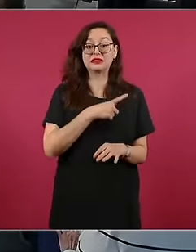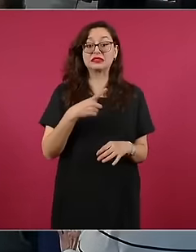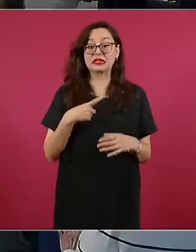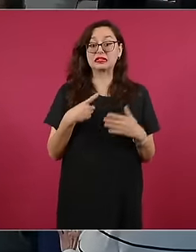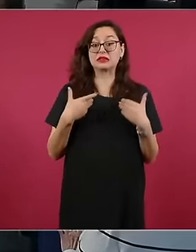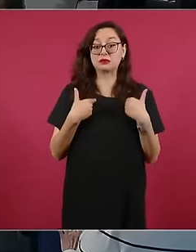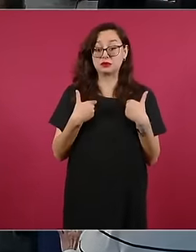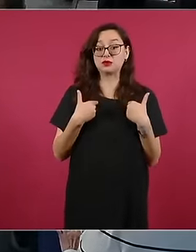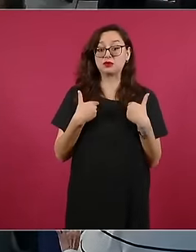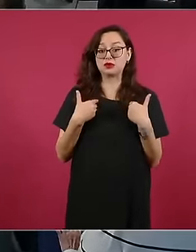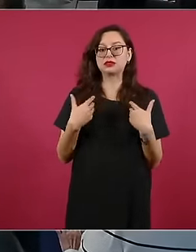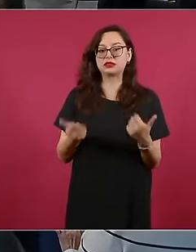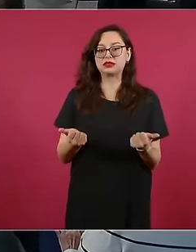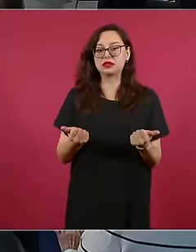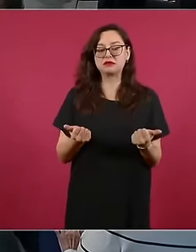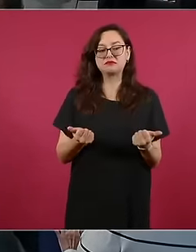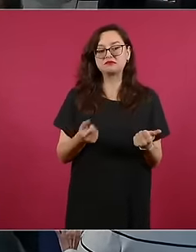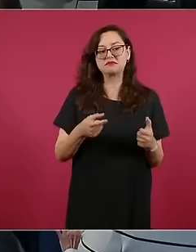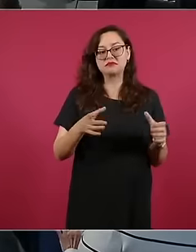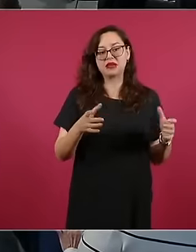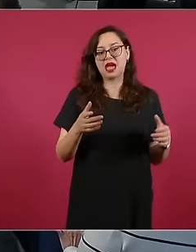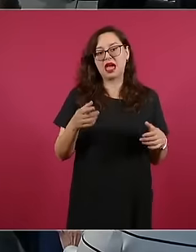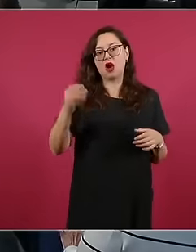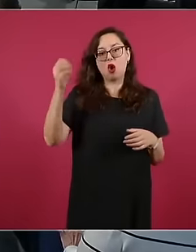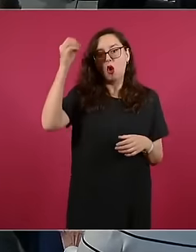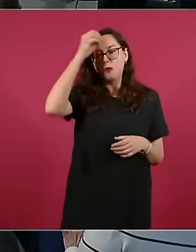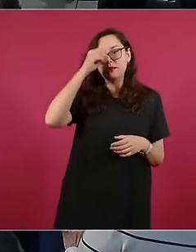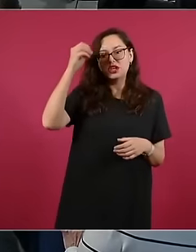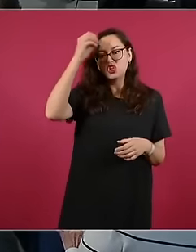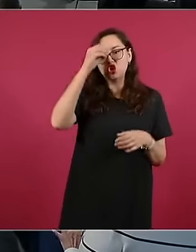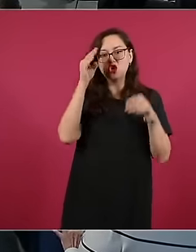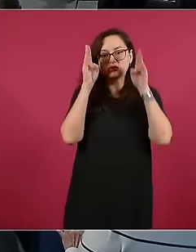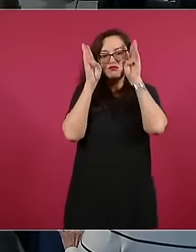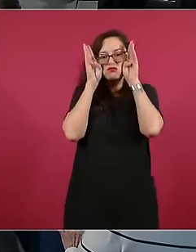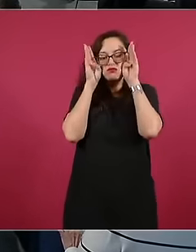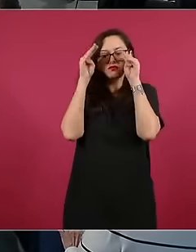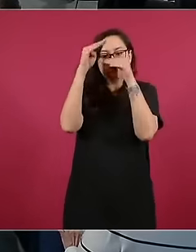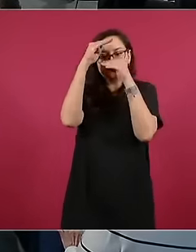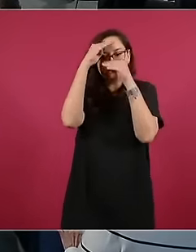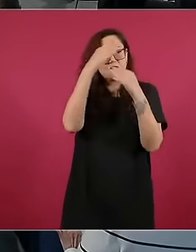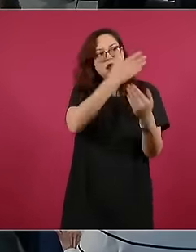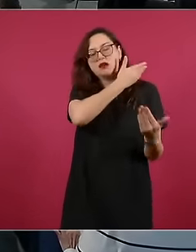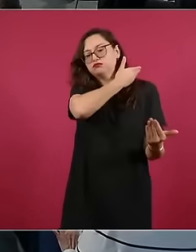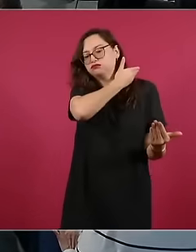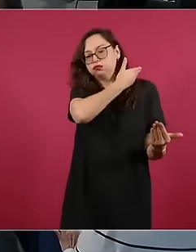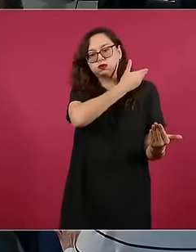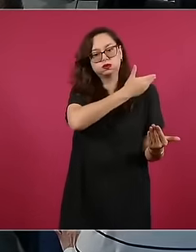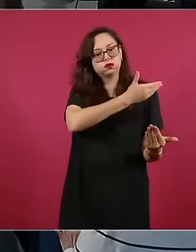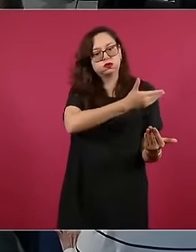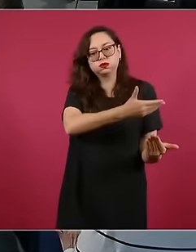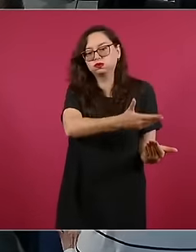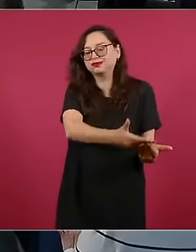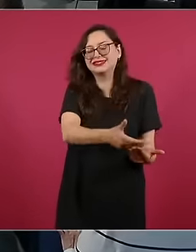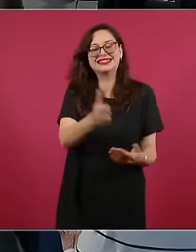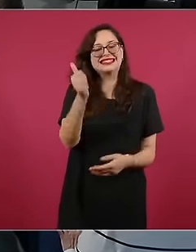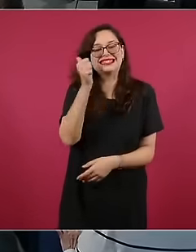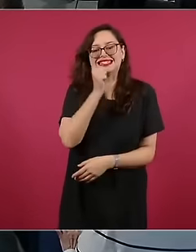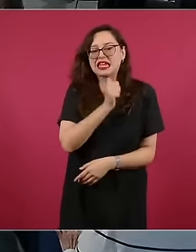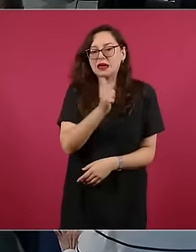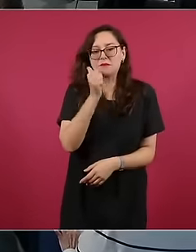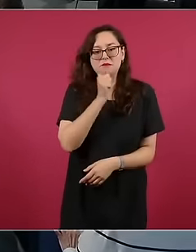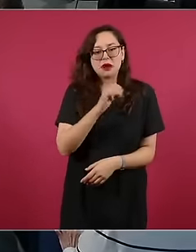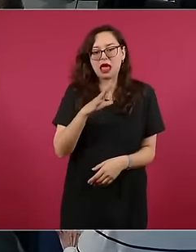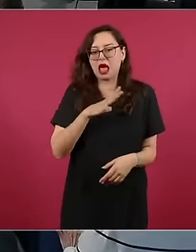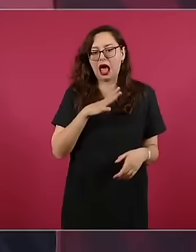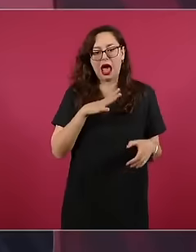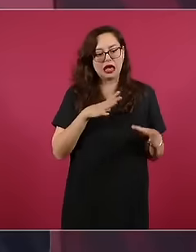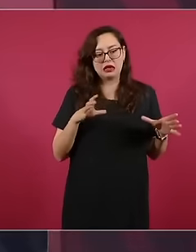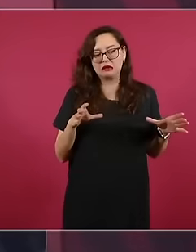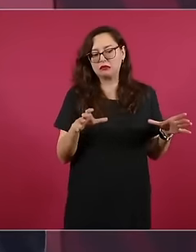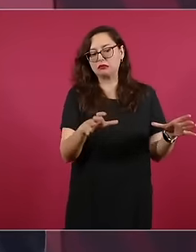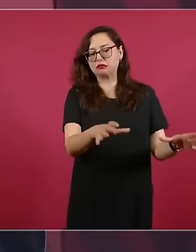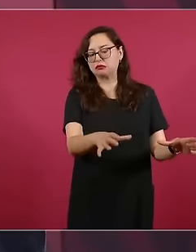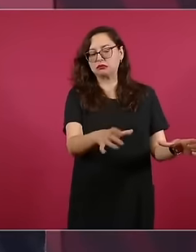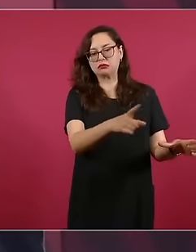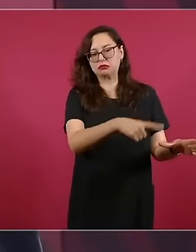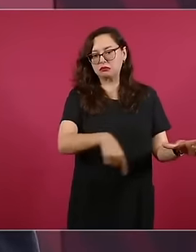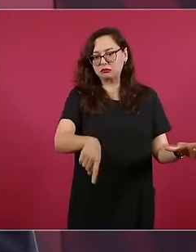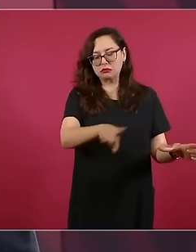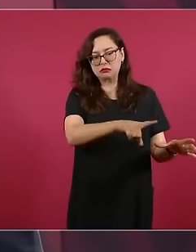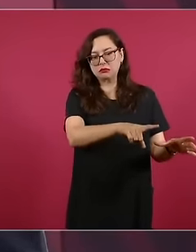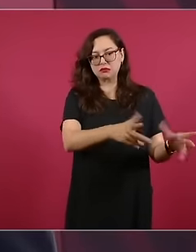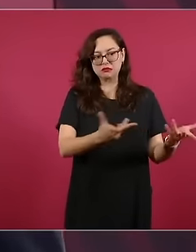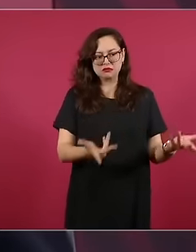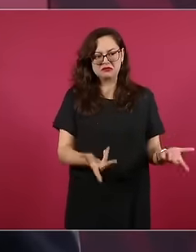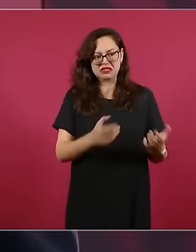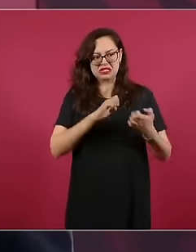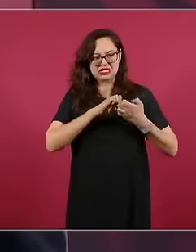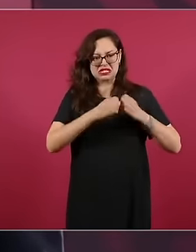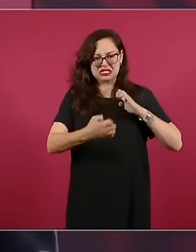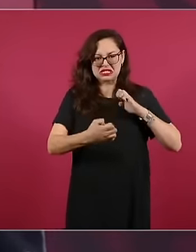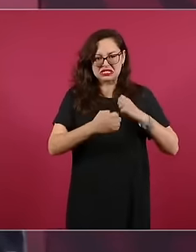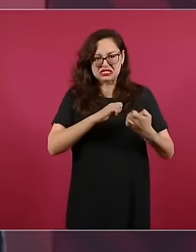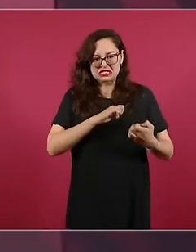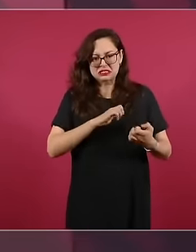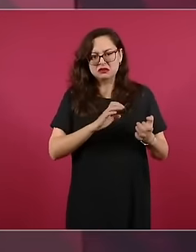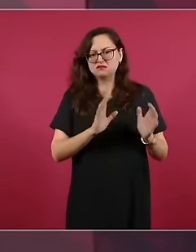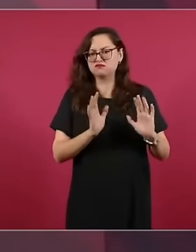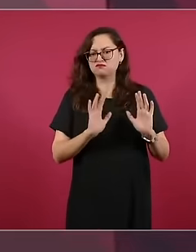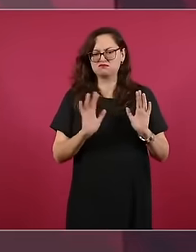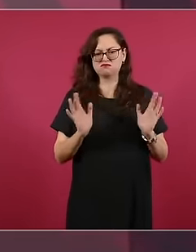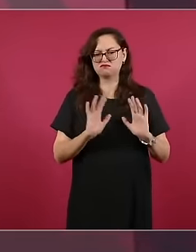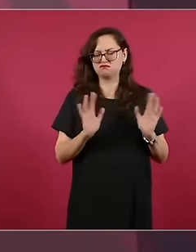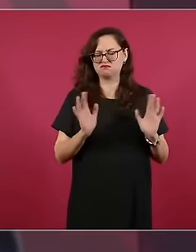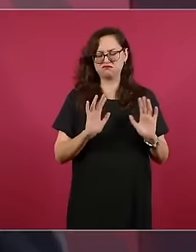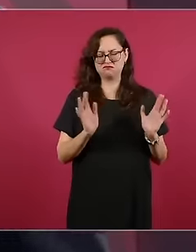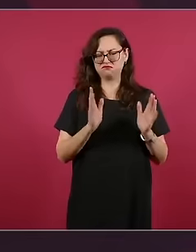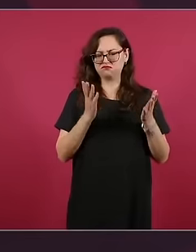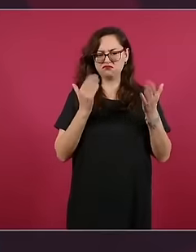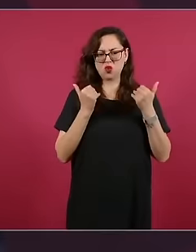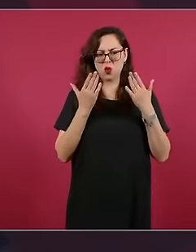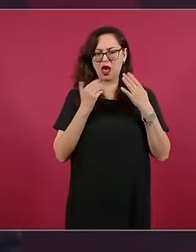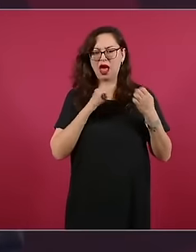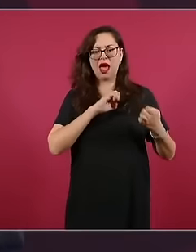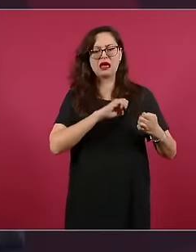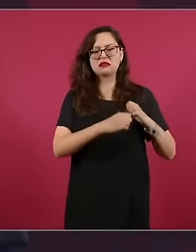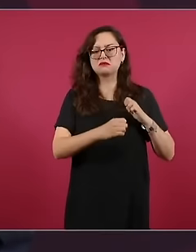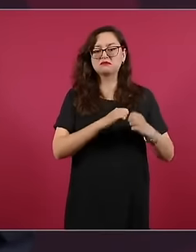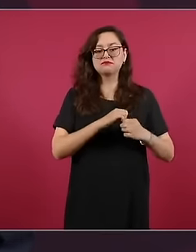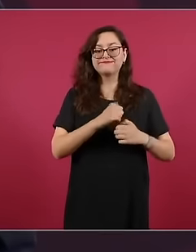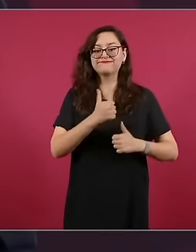There has been that thought. So not to see them as enemies to be destroyed but as adversaries to be